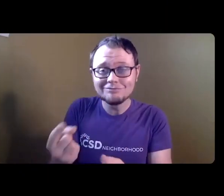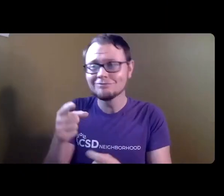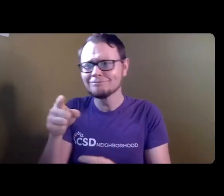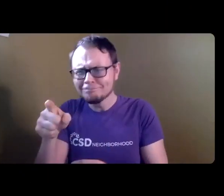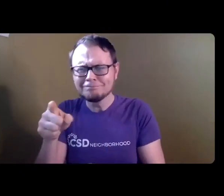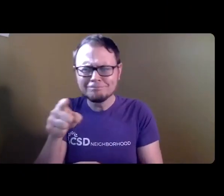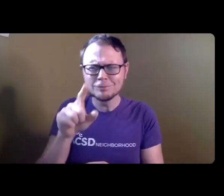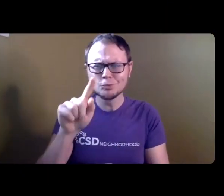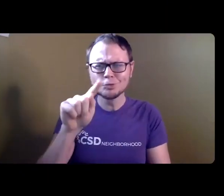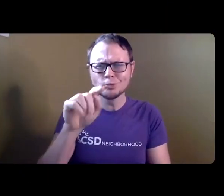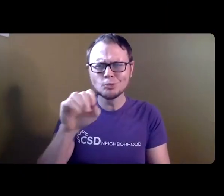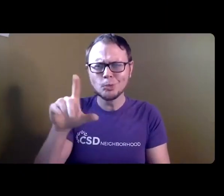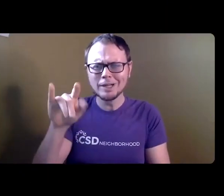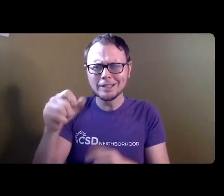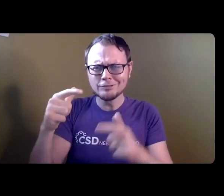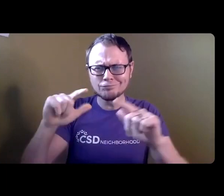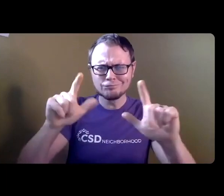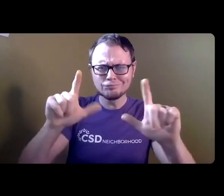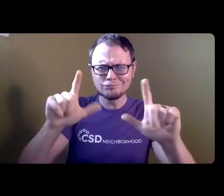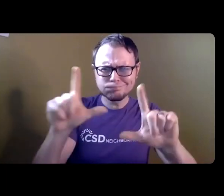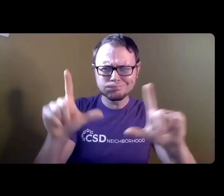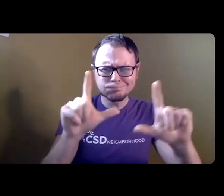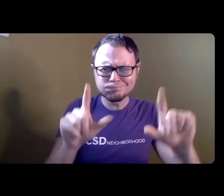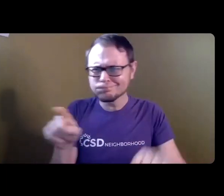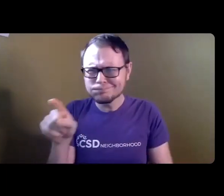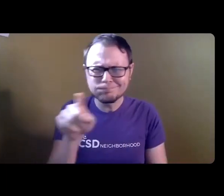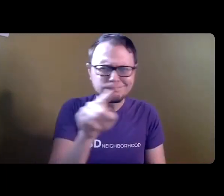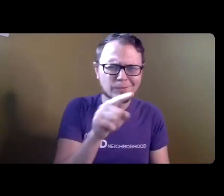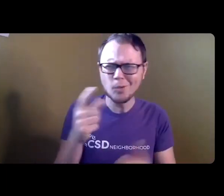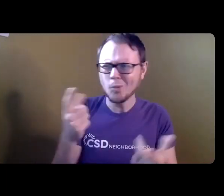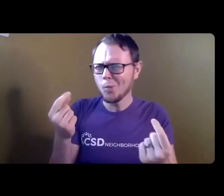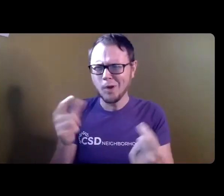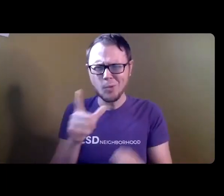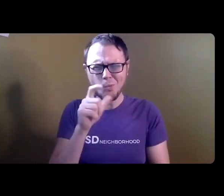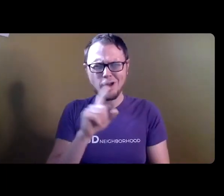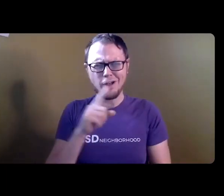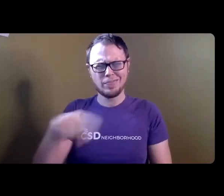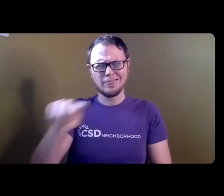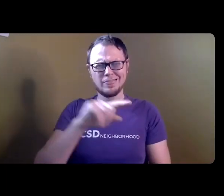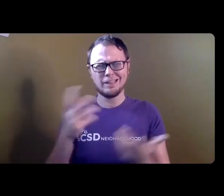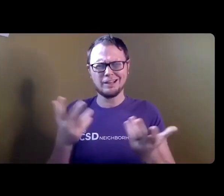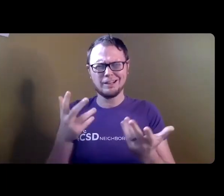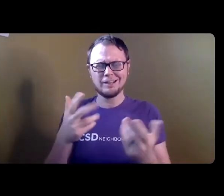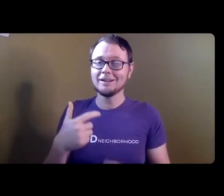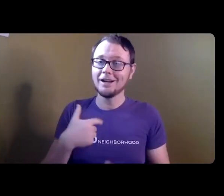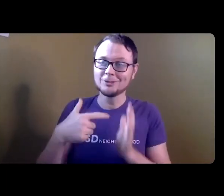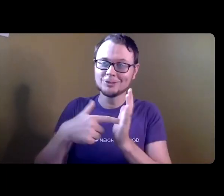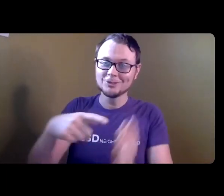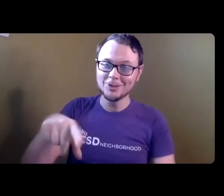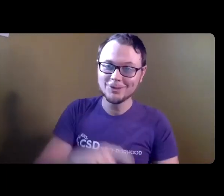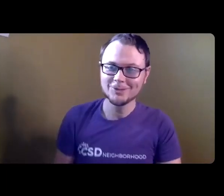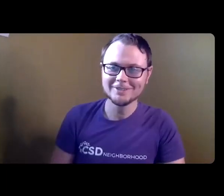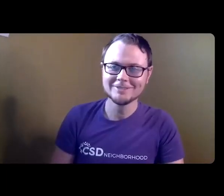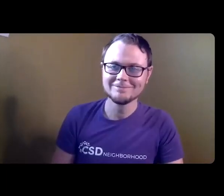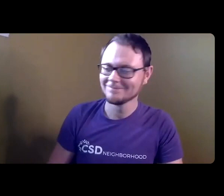Maybe you have seen our ad so far in NDEC or our tool kits that have been promotionalized here.